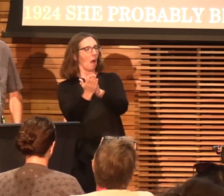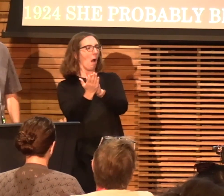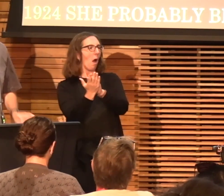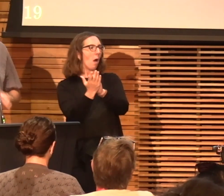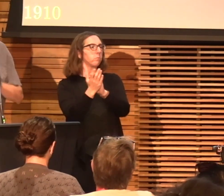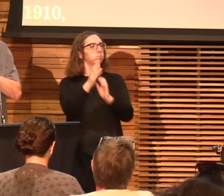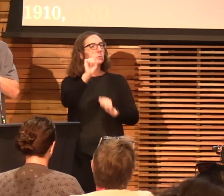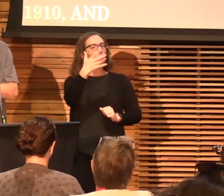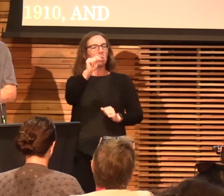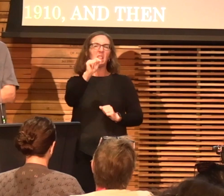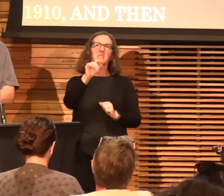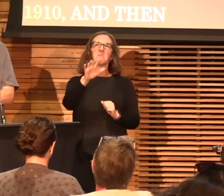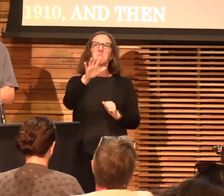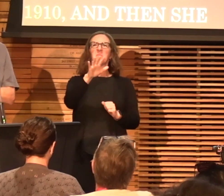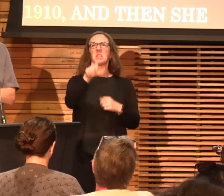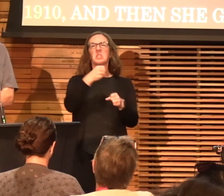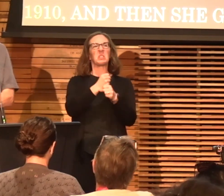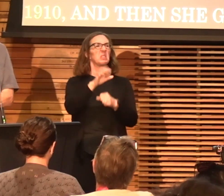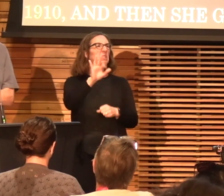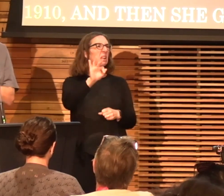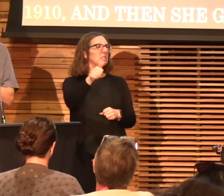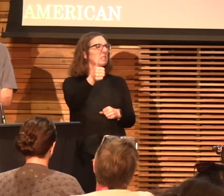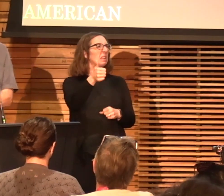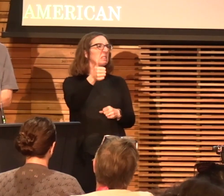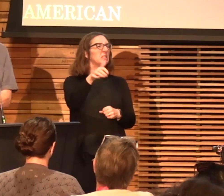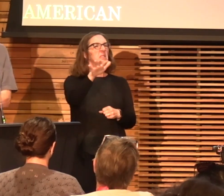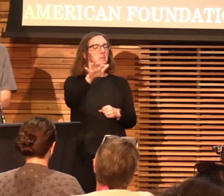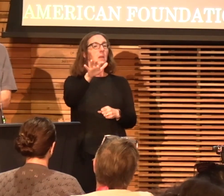And then she goes to work for the American Foundation for the Blind in 1924,